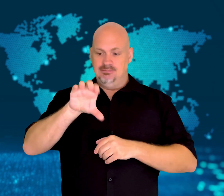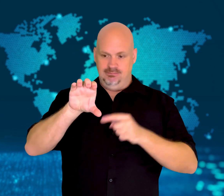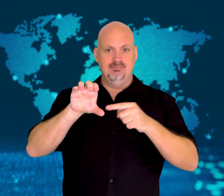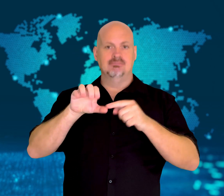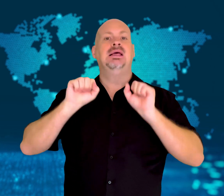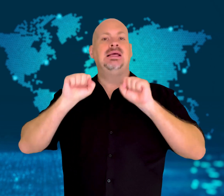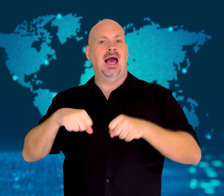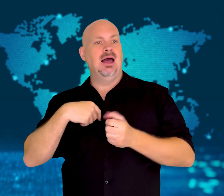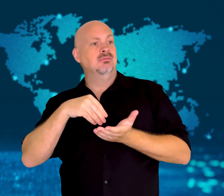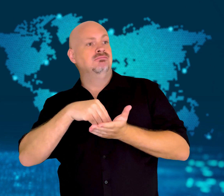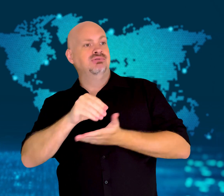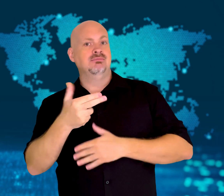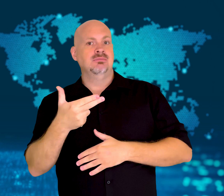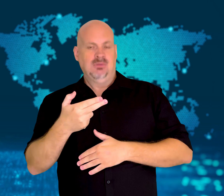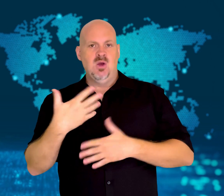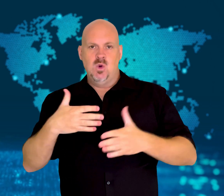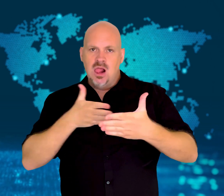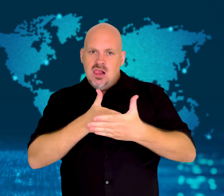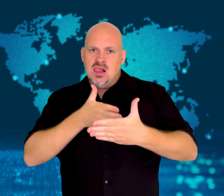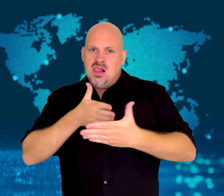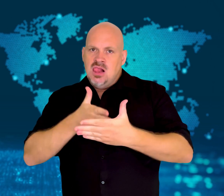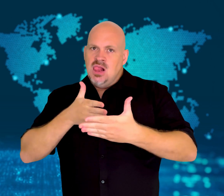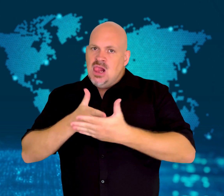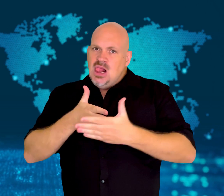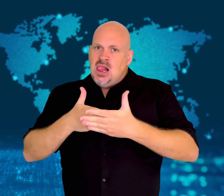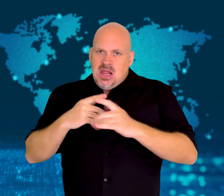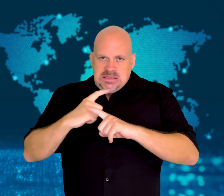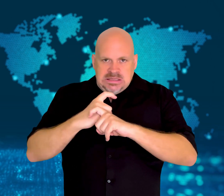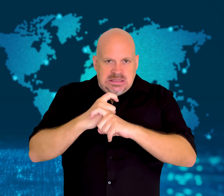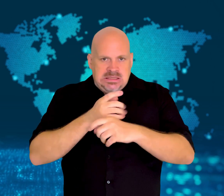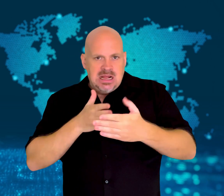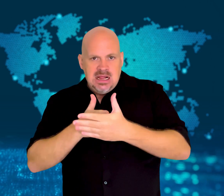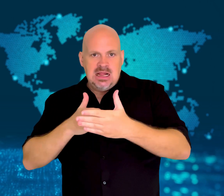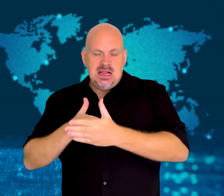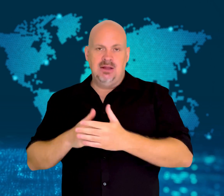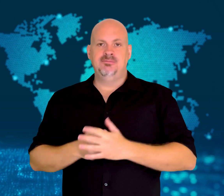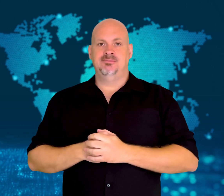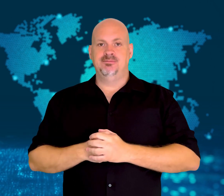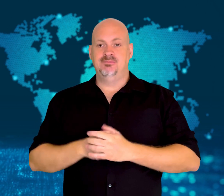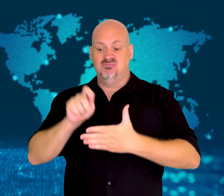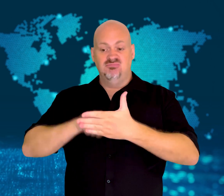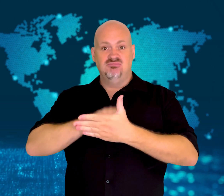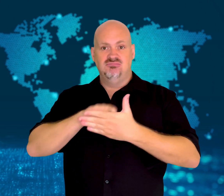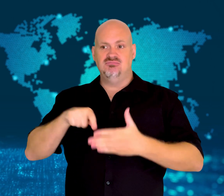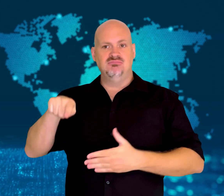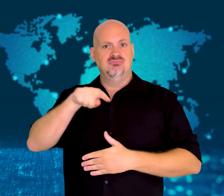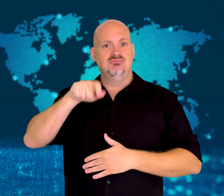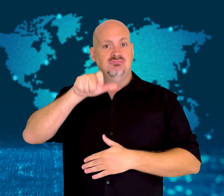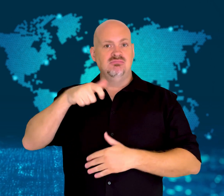blocking anyone who has been involved in domestic violence